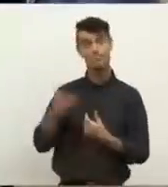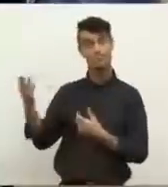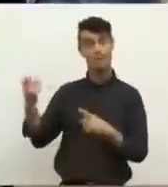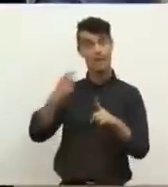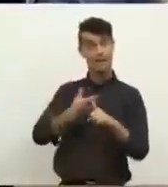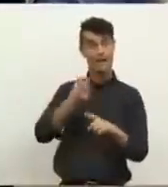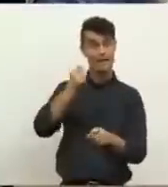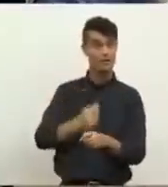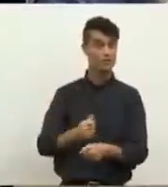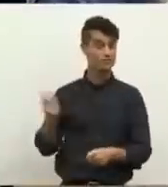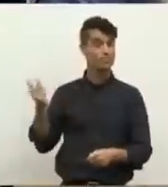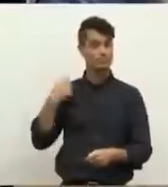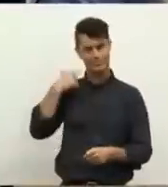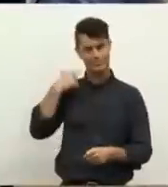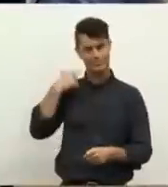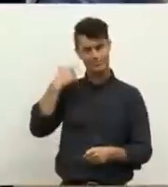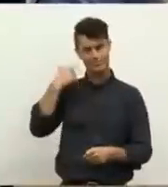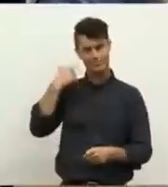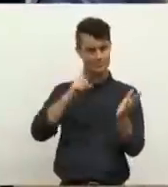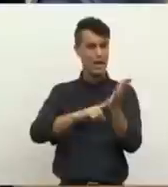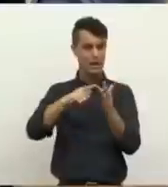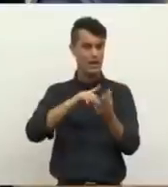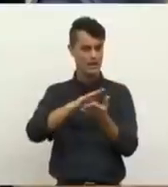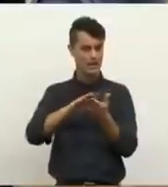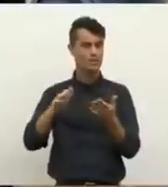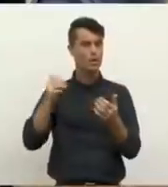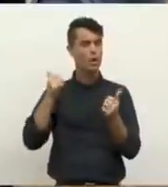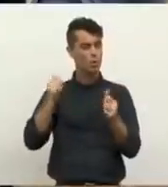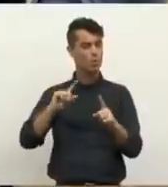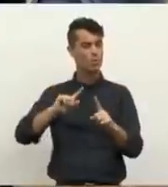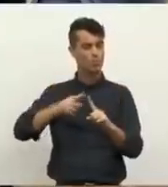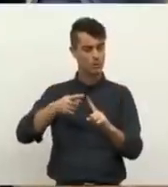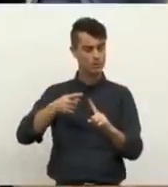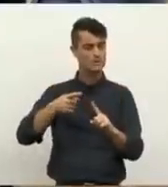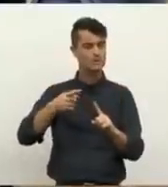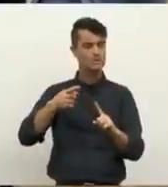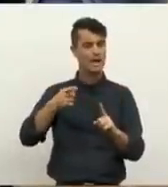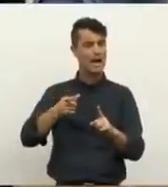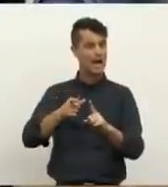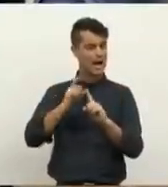which we're working hard to address and it's taking time, so I apologise it's taking a long time.